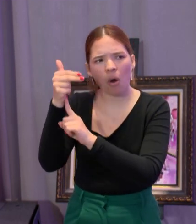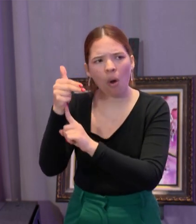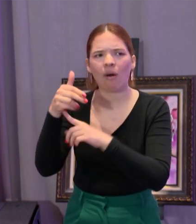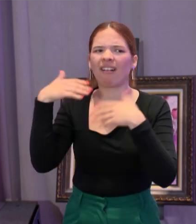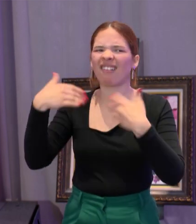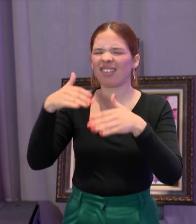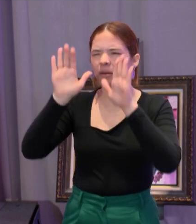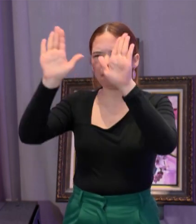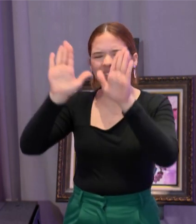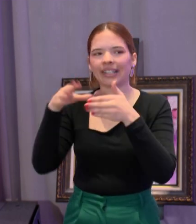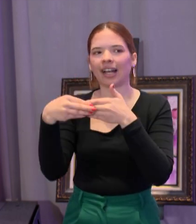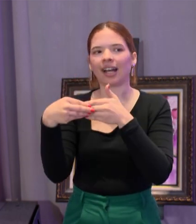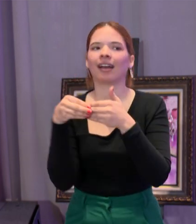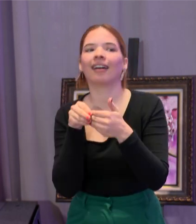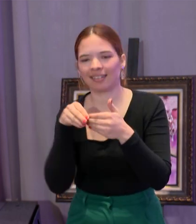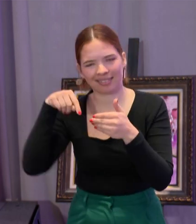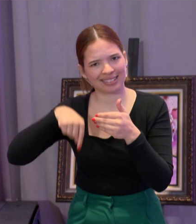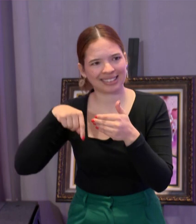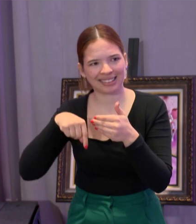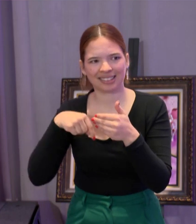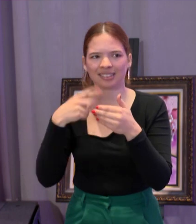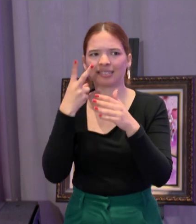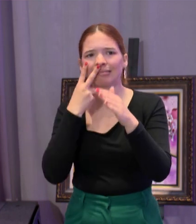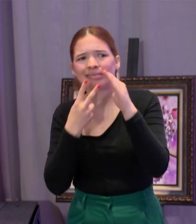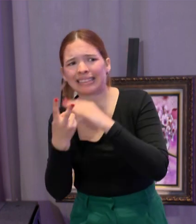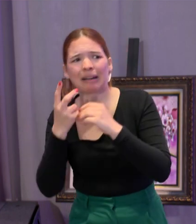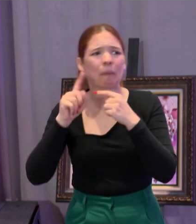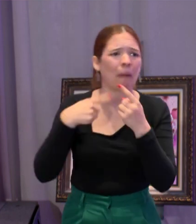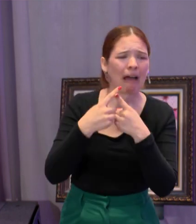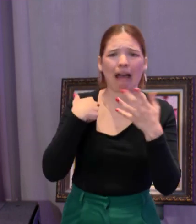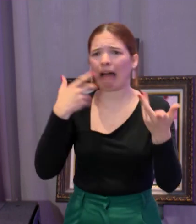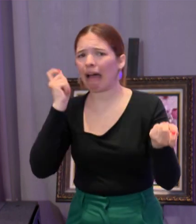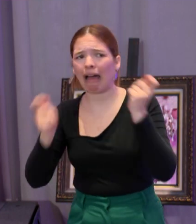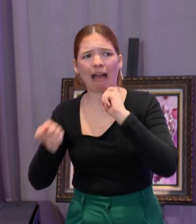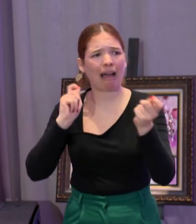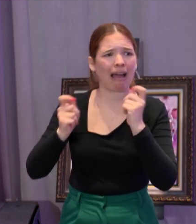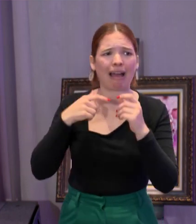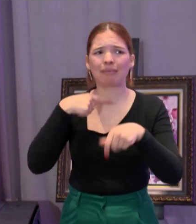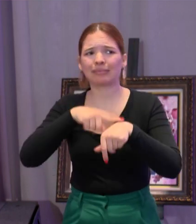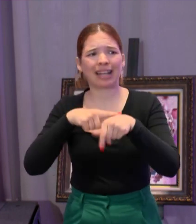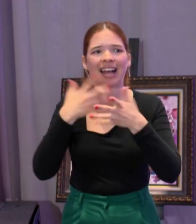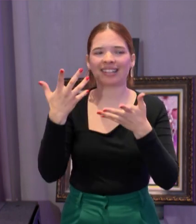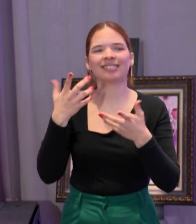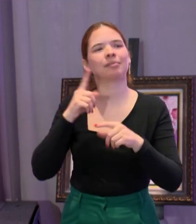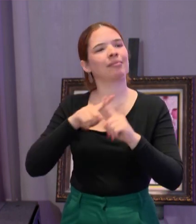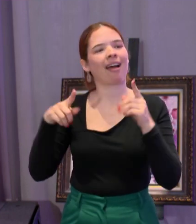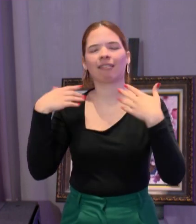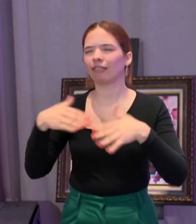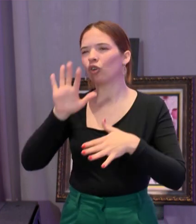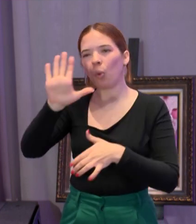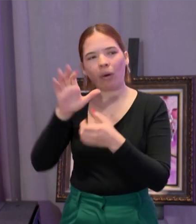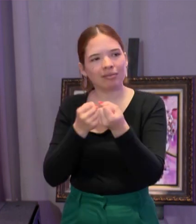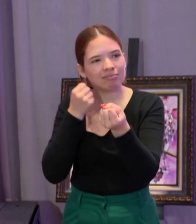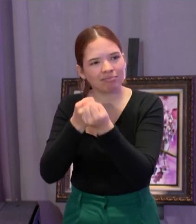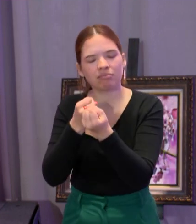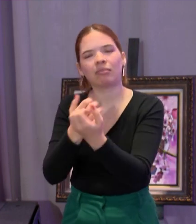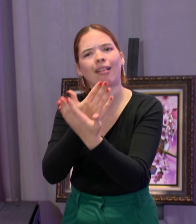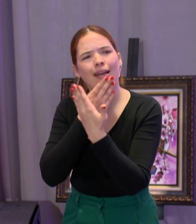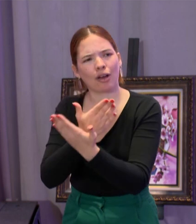AMAZING HOSPITALITY AND FOR THE FLEXIBILITY OF THIS WITH THE PREDICTION AND CHANGING OUR TIMES, AND REALLY BEING HERE. BUT ALSO, TO THE NATIONAL CHERRY